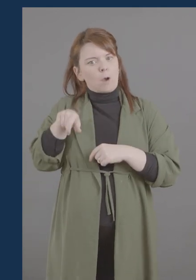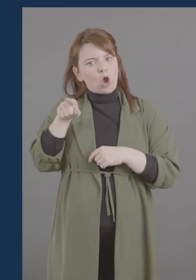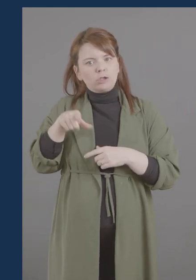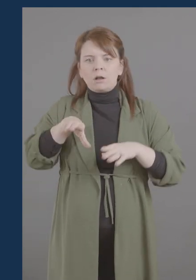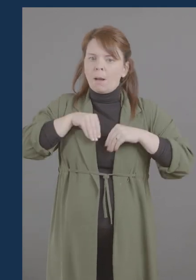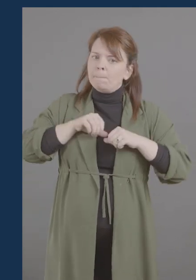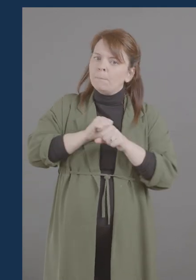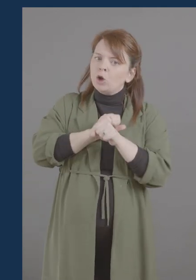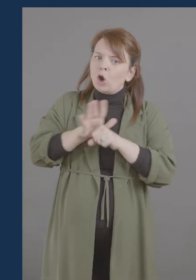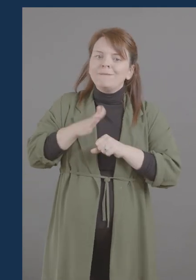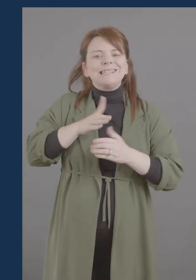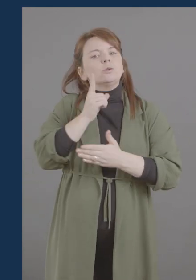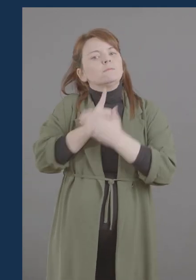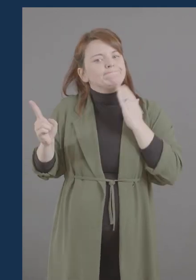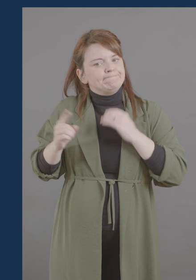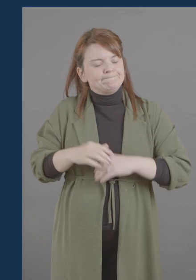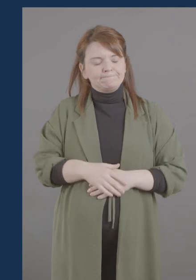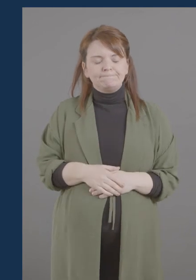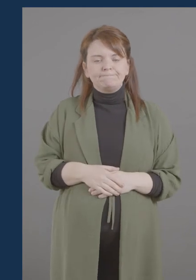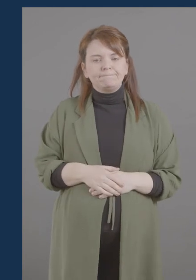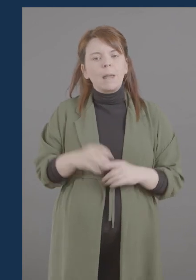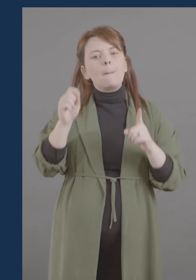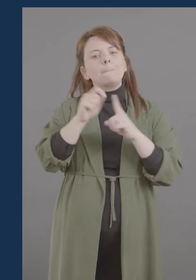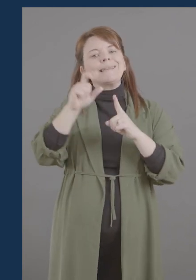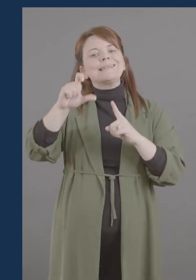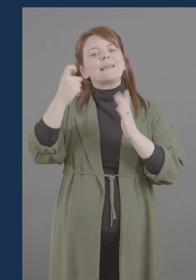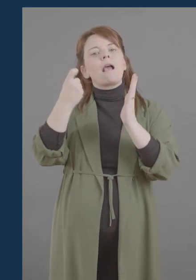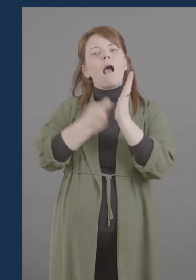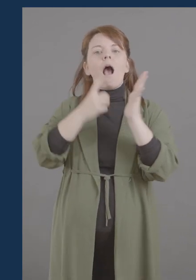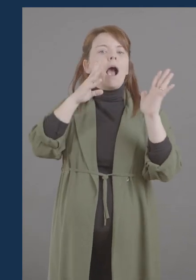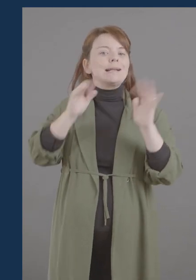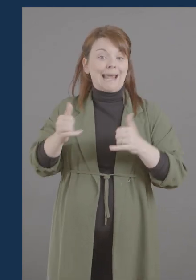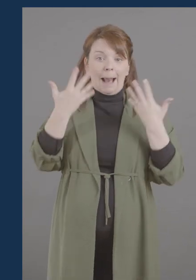lateral flow test and there were more than two days between the tests (England only).